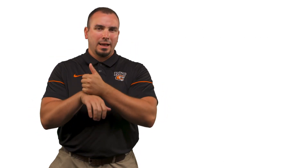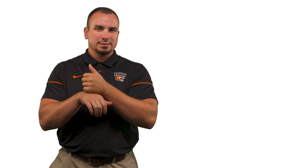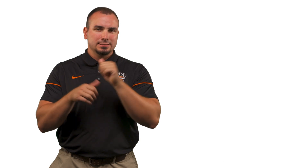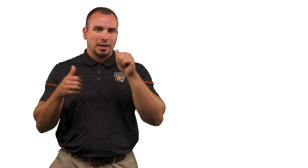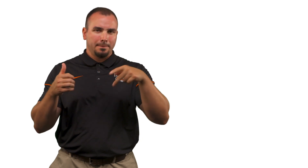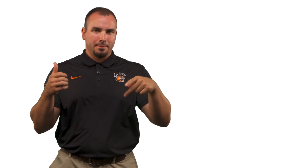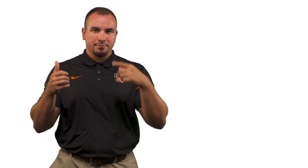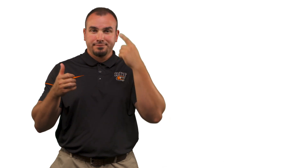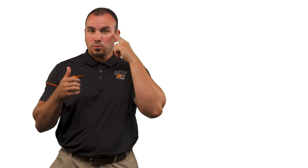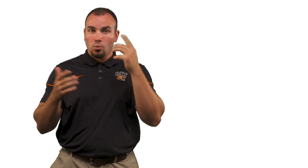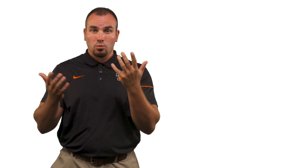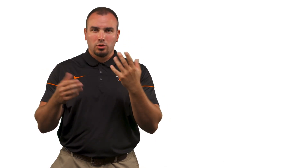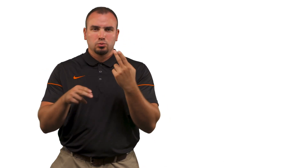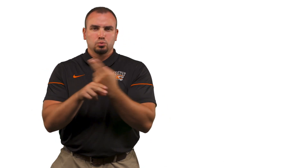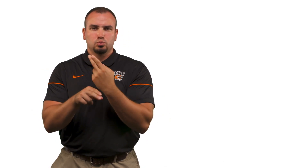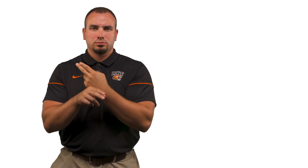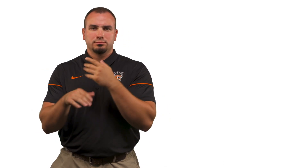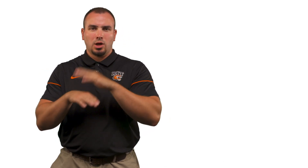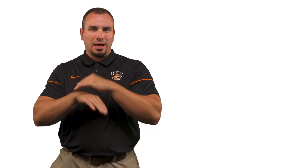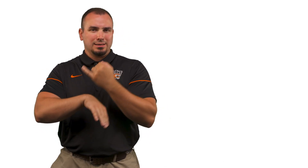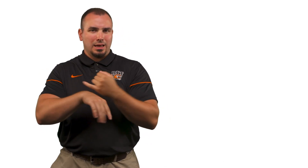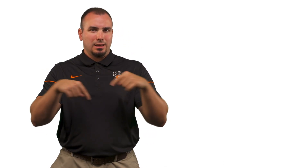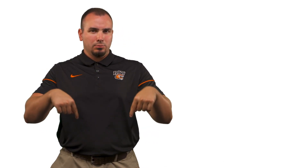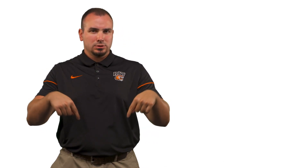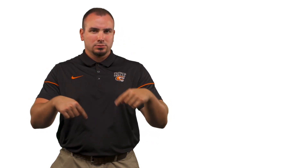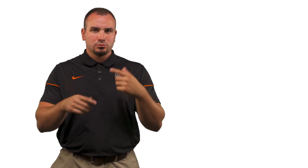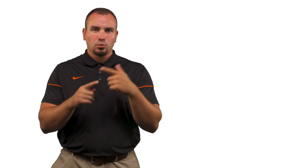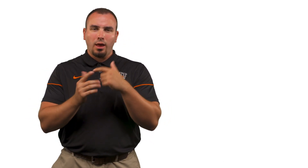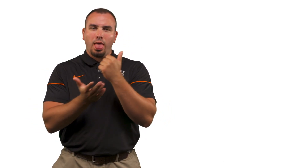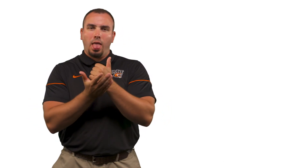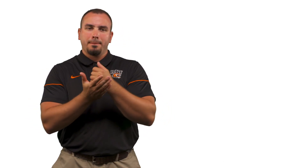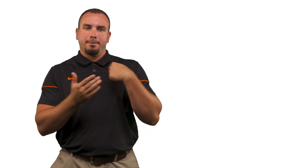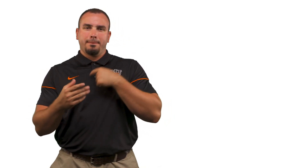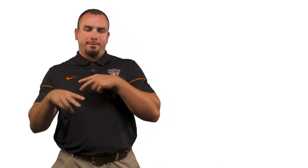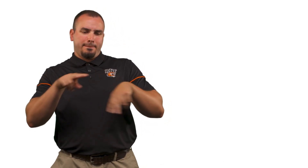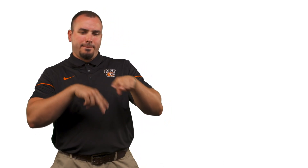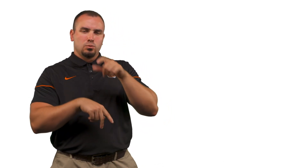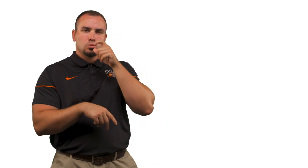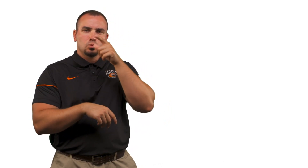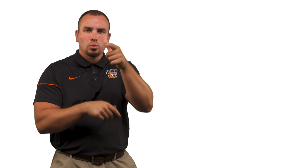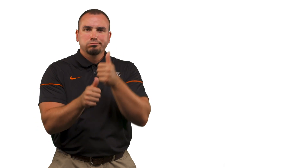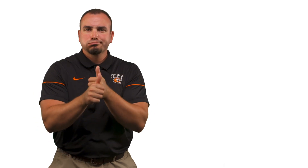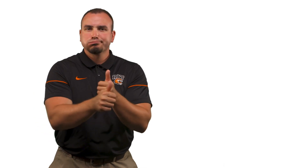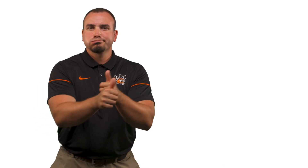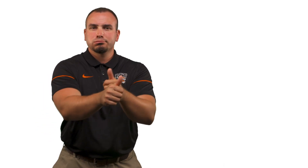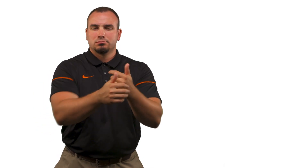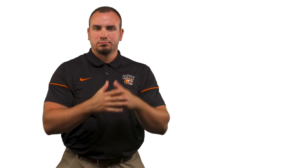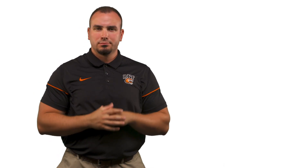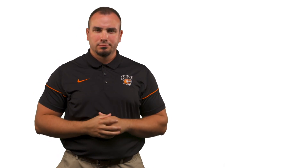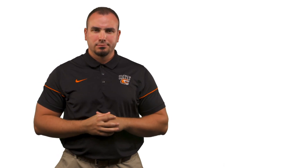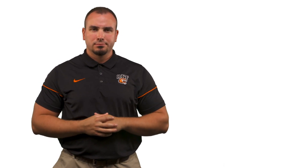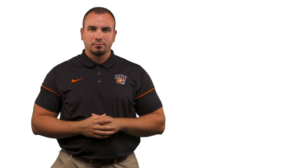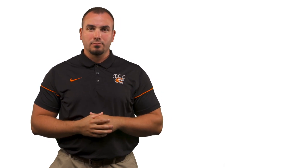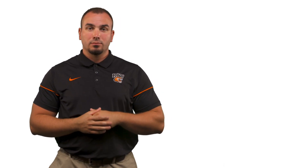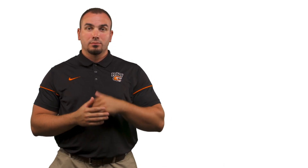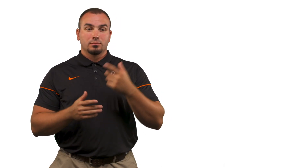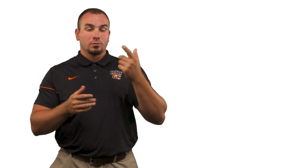a web-based application for use on campus, to aid in contact tracing efforts.